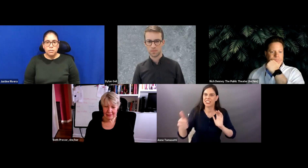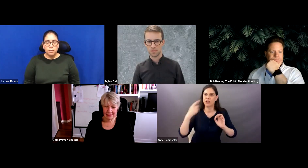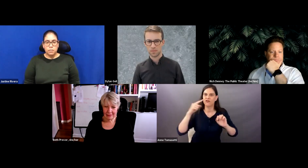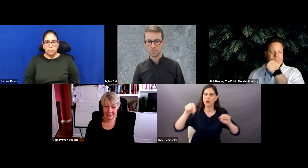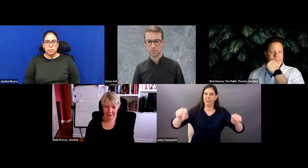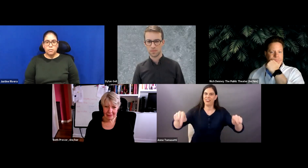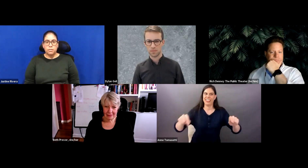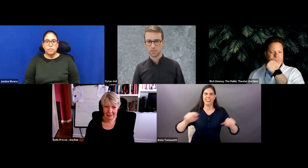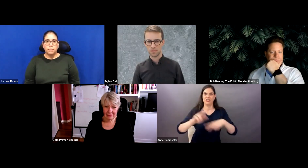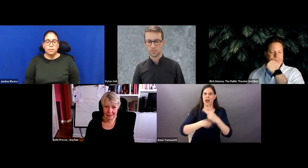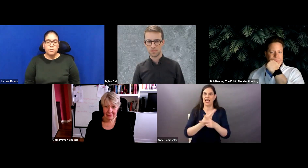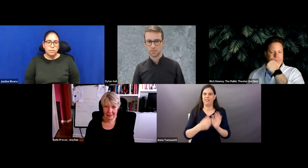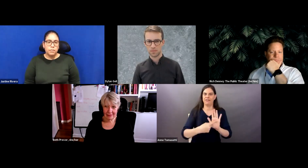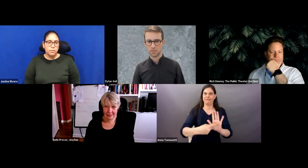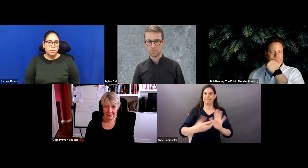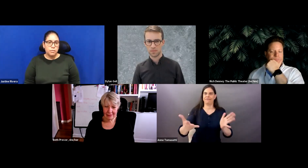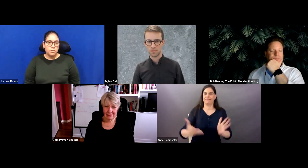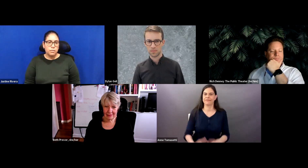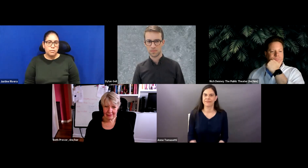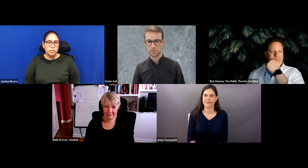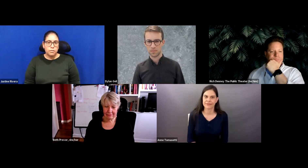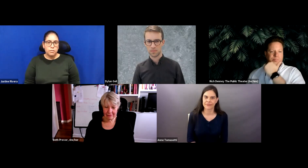with the actor, the hearing actors as well. And so this is